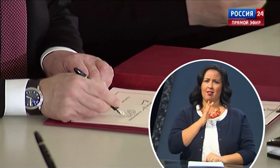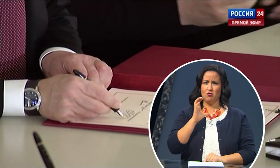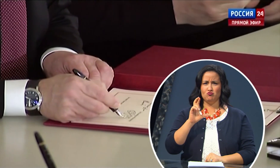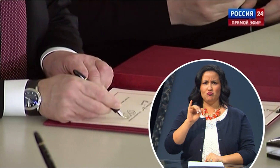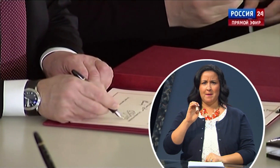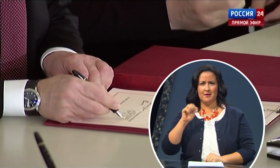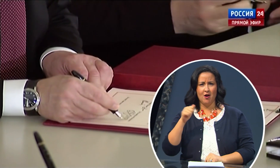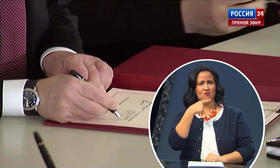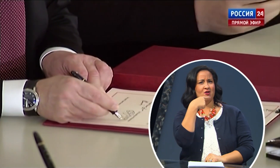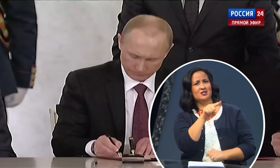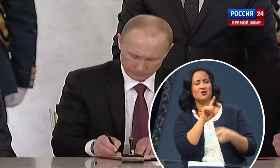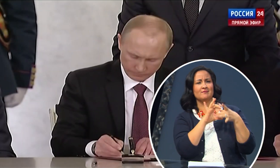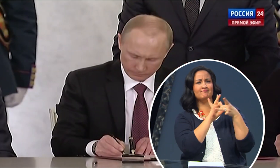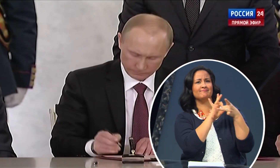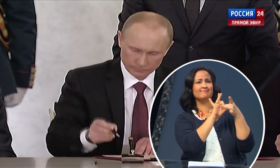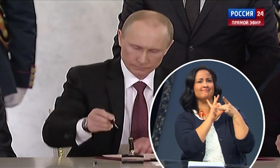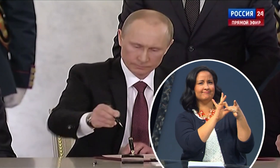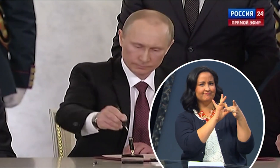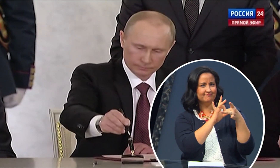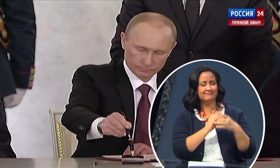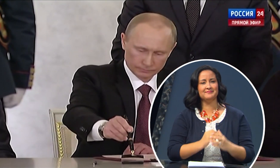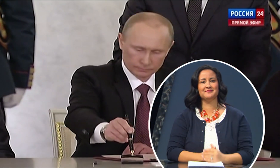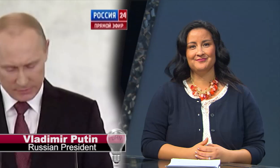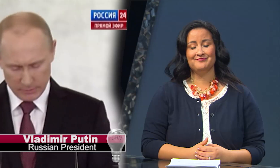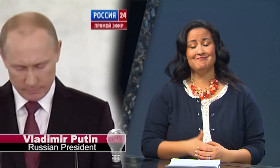WITH RUSSIA OFFICIAL.